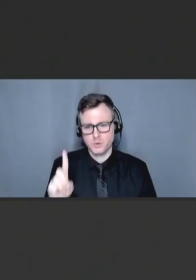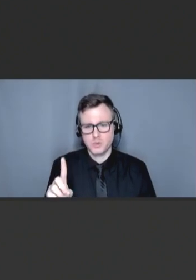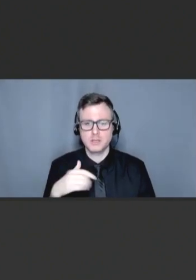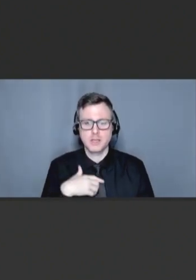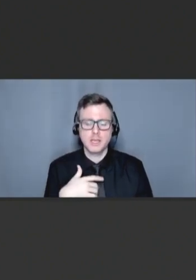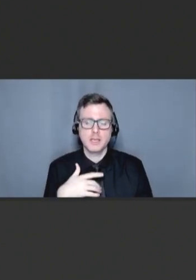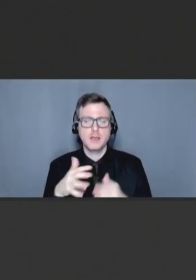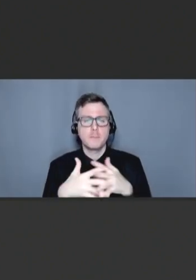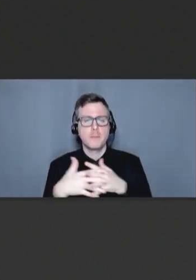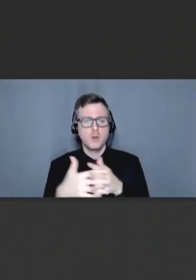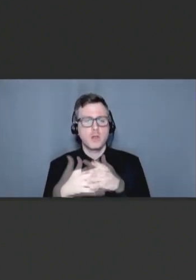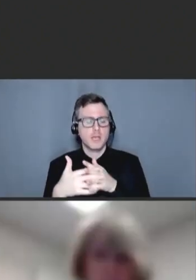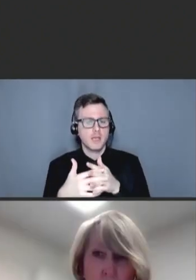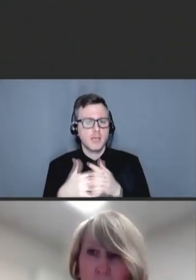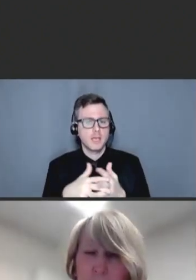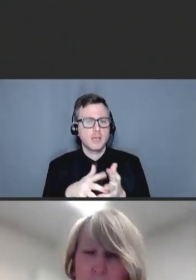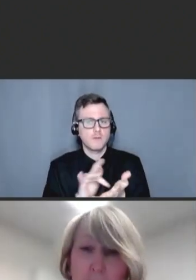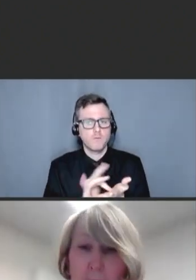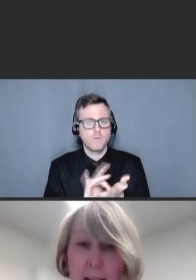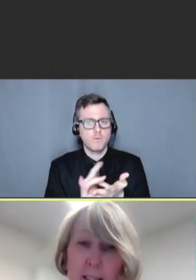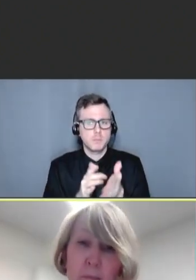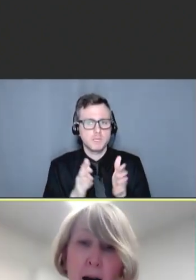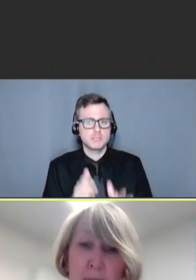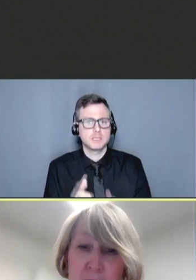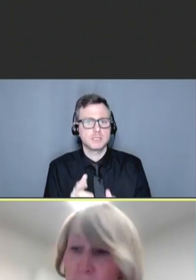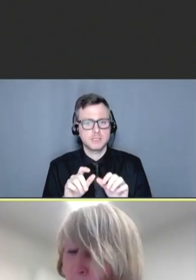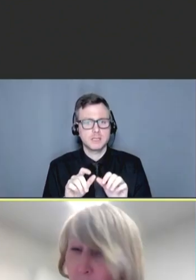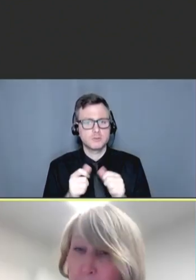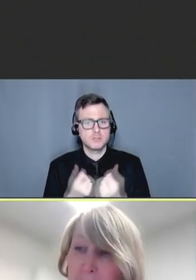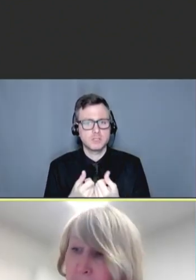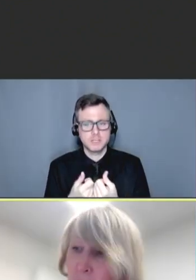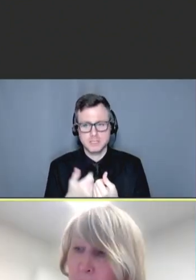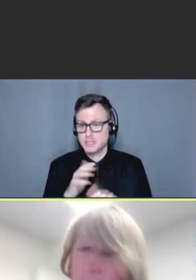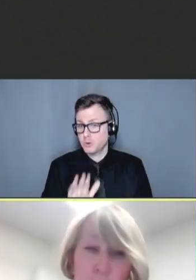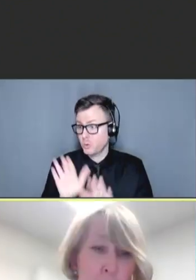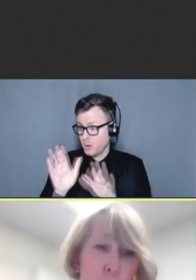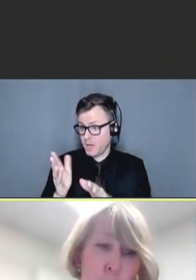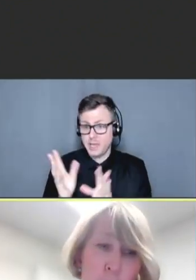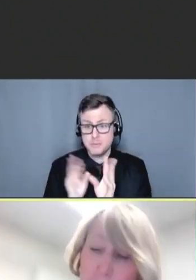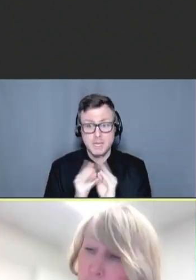Jeanne Goode: Hi. Thanks, Bob. This has been a great meeting. Thank you for the opportunity to be here today.